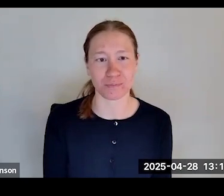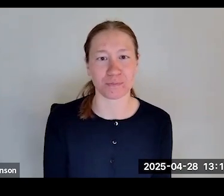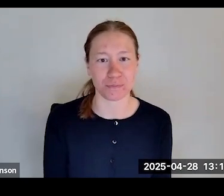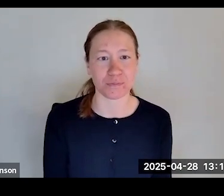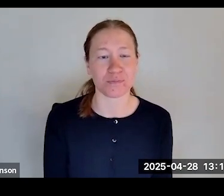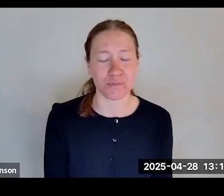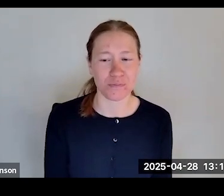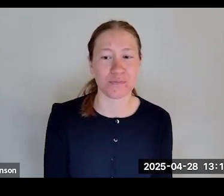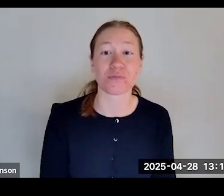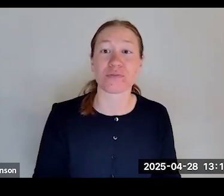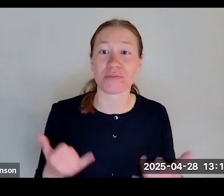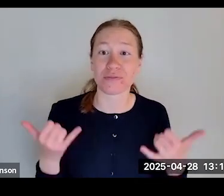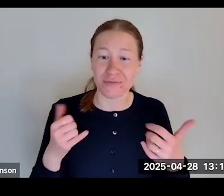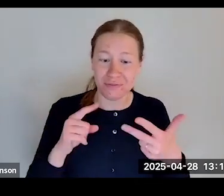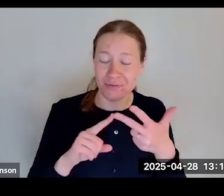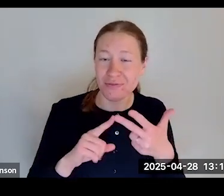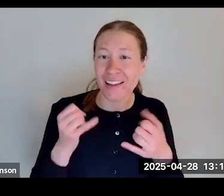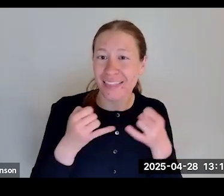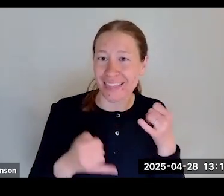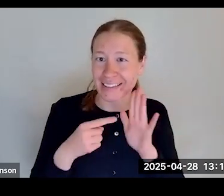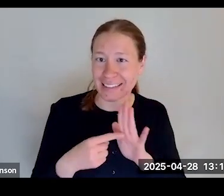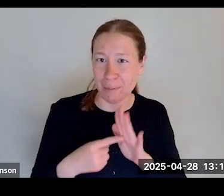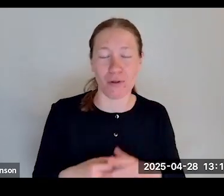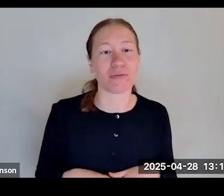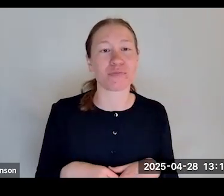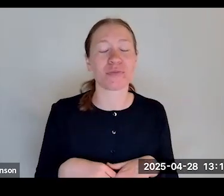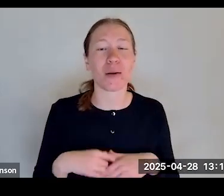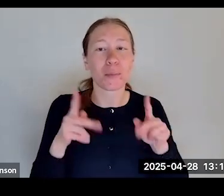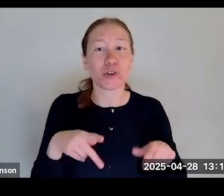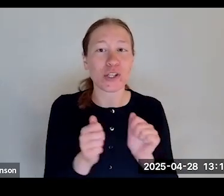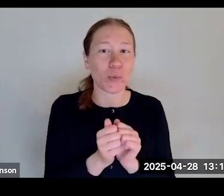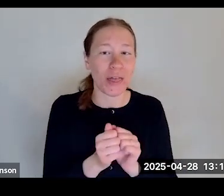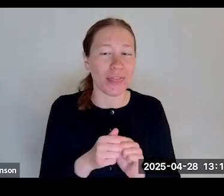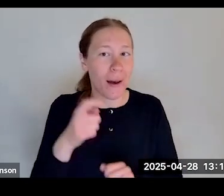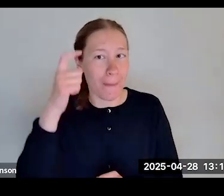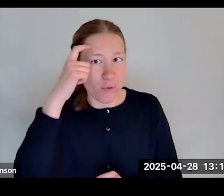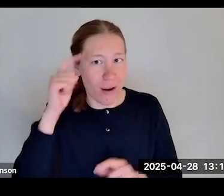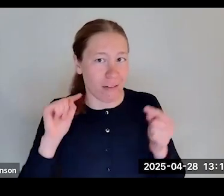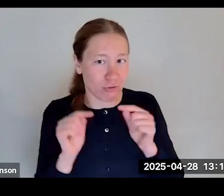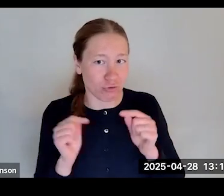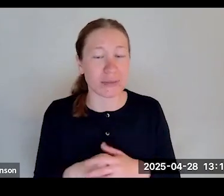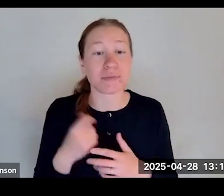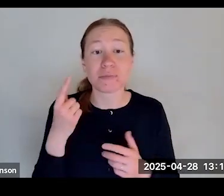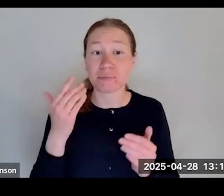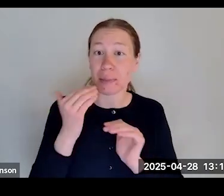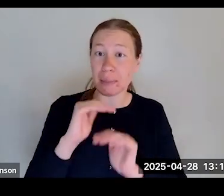And then for our last example, we talked about an individual with a brain injury. So the limitations that we had talked about